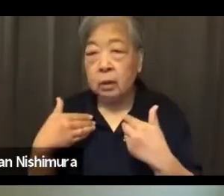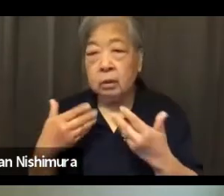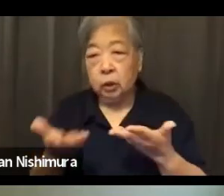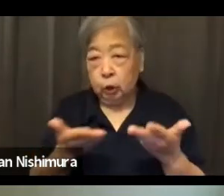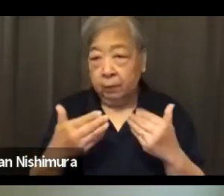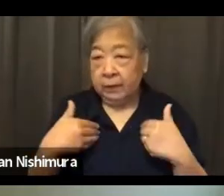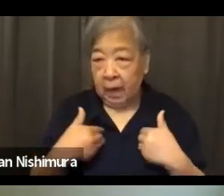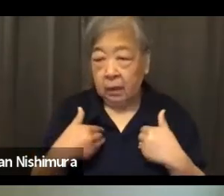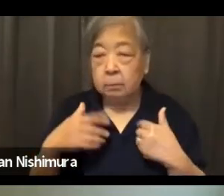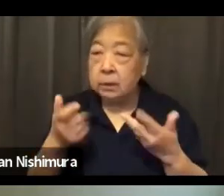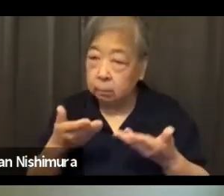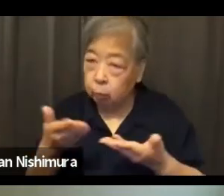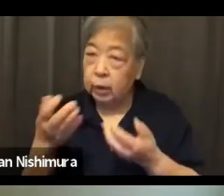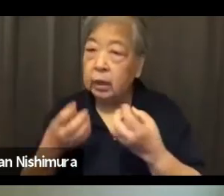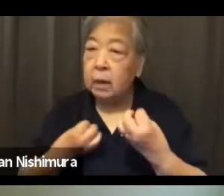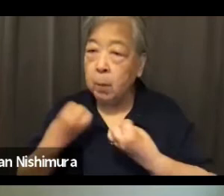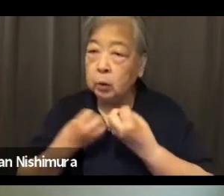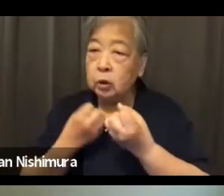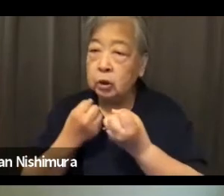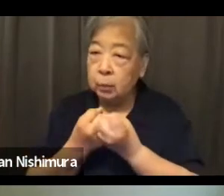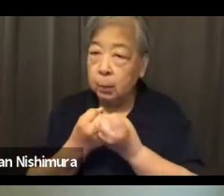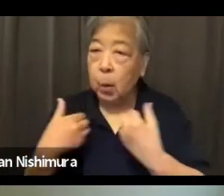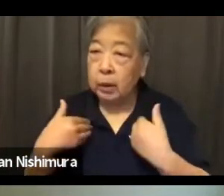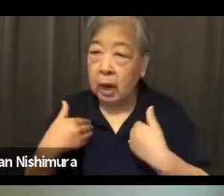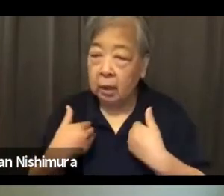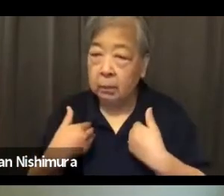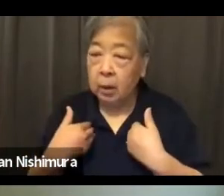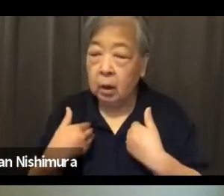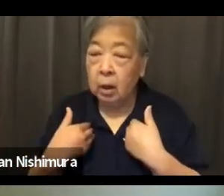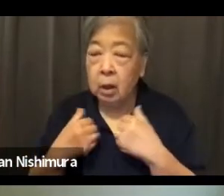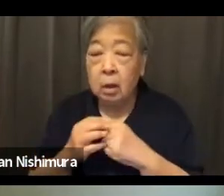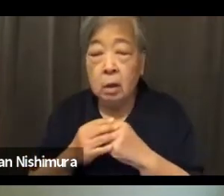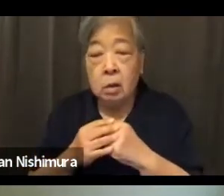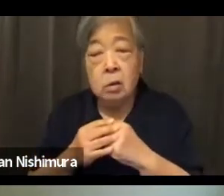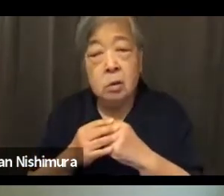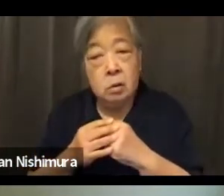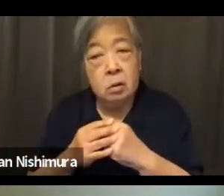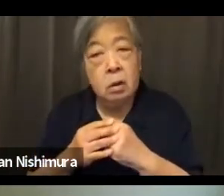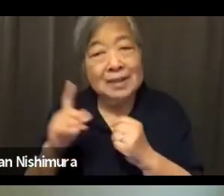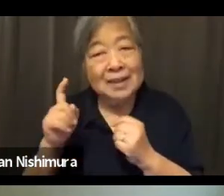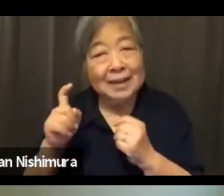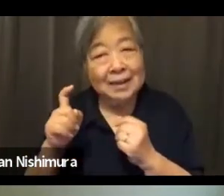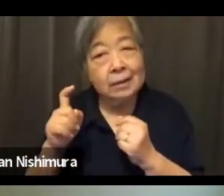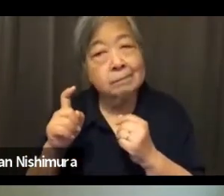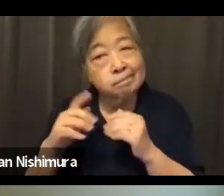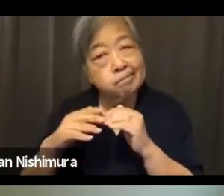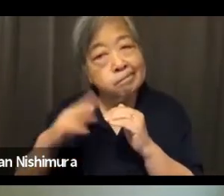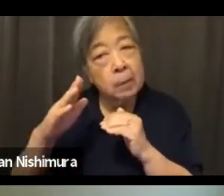that it would require at least a year of planning in advance.